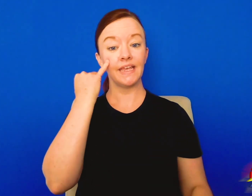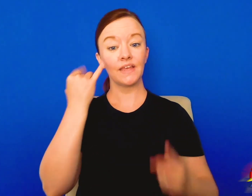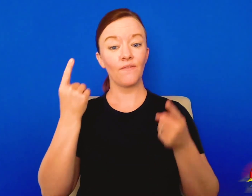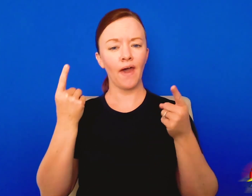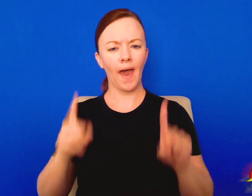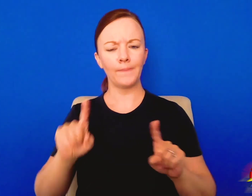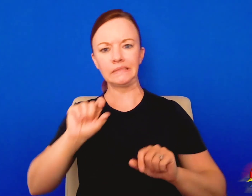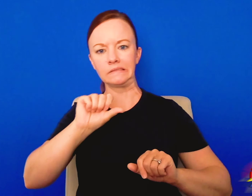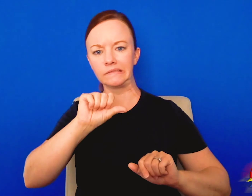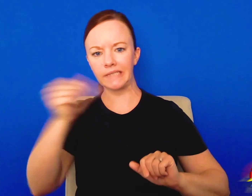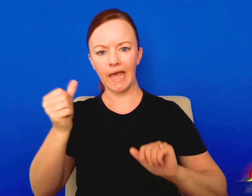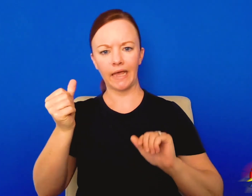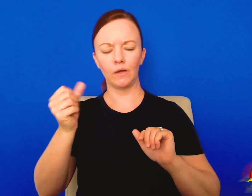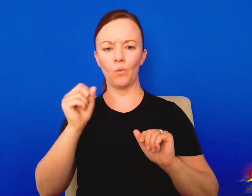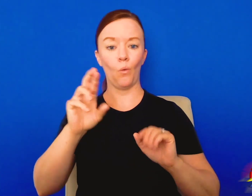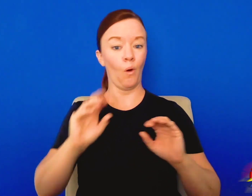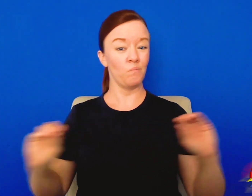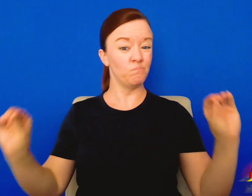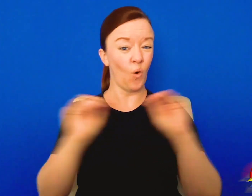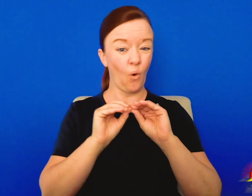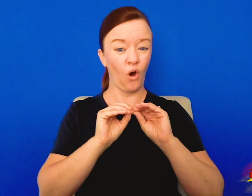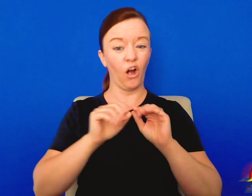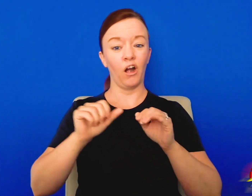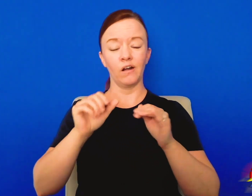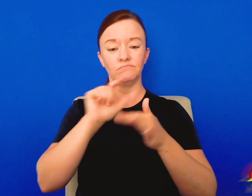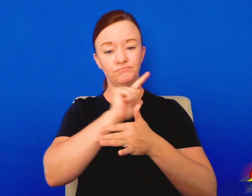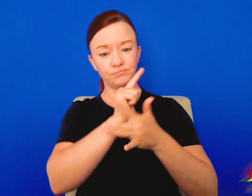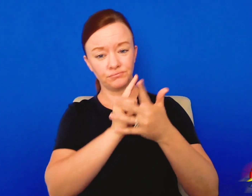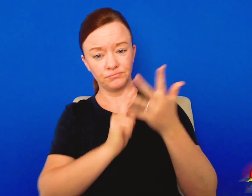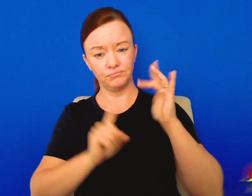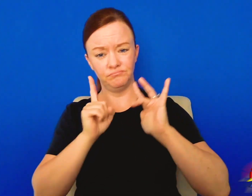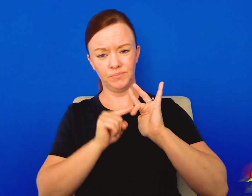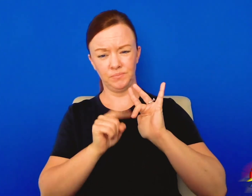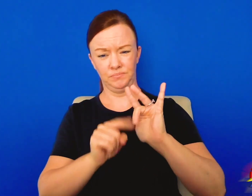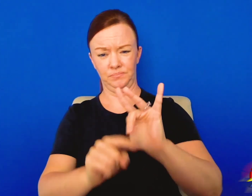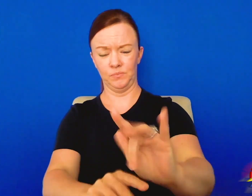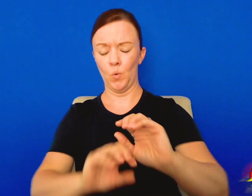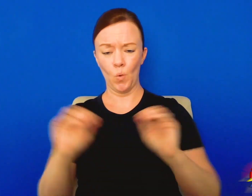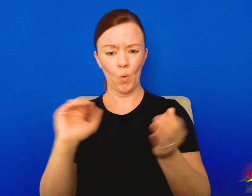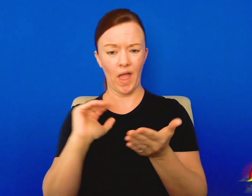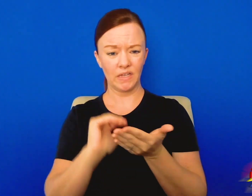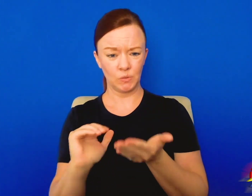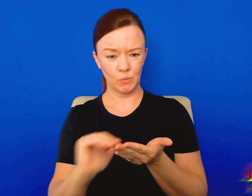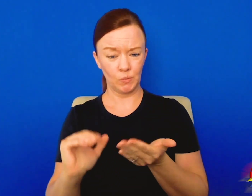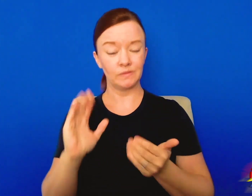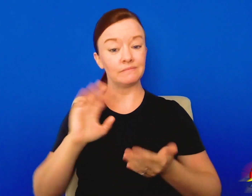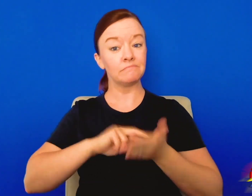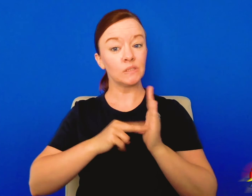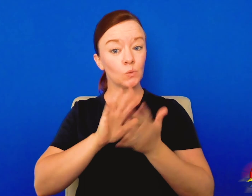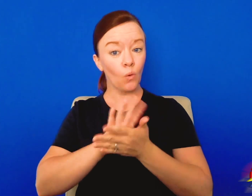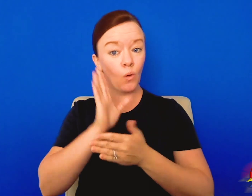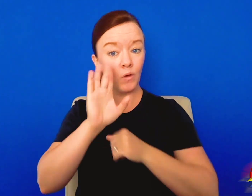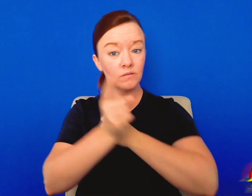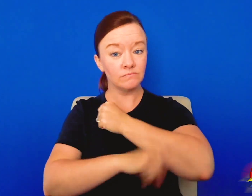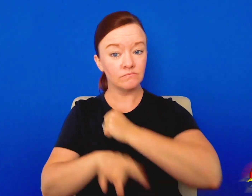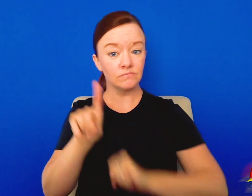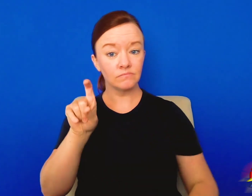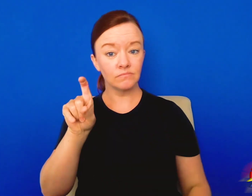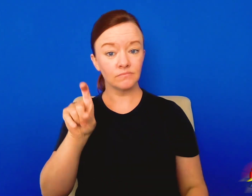QUESTION: WILL SCHOOLS GET PENALIZED FOR 10 OR MORE CONSECUTIVE UNEXCUSED ABSENCES?